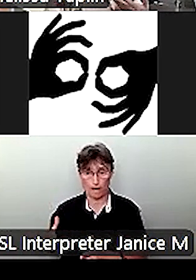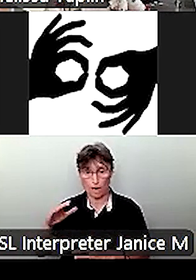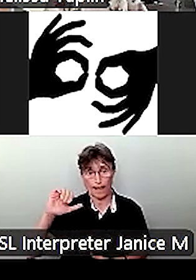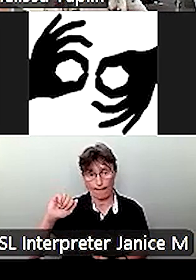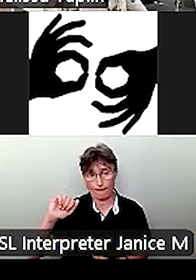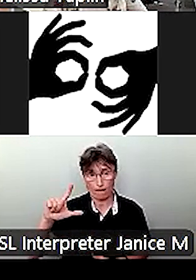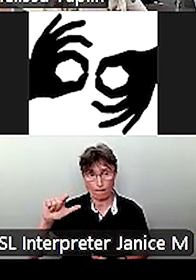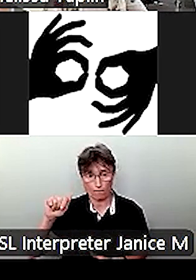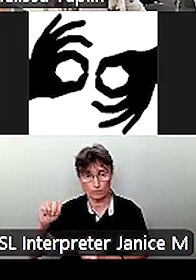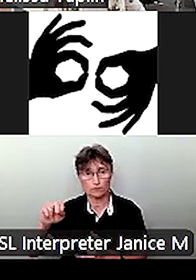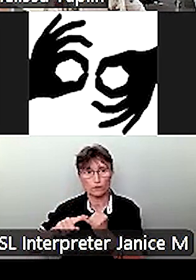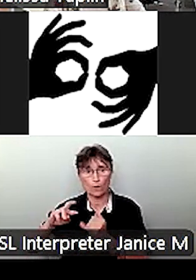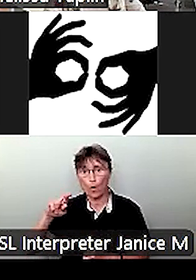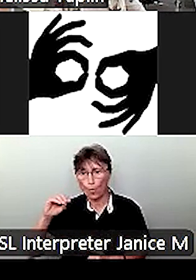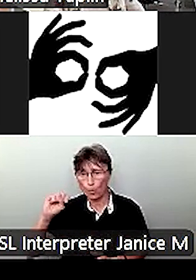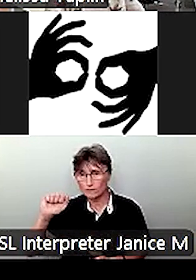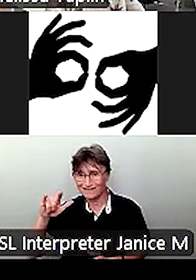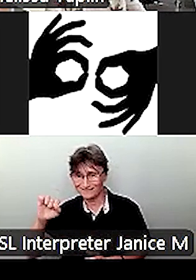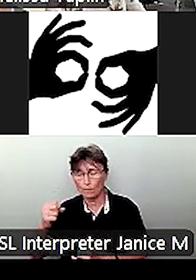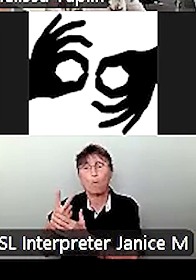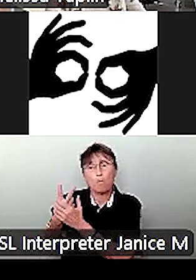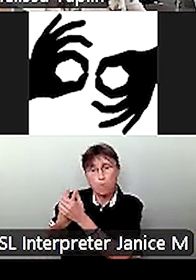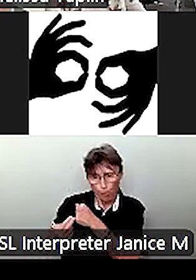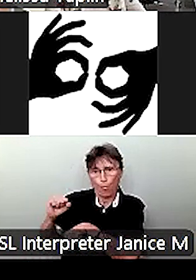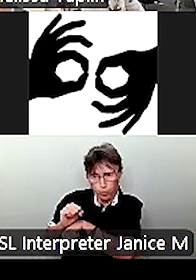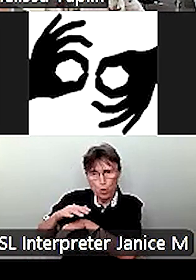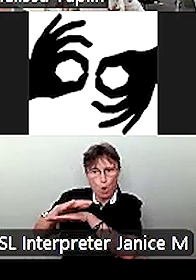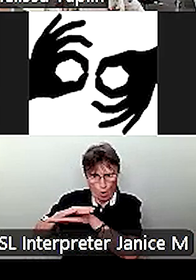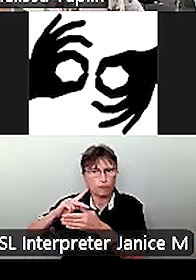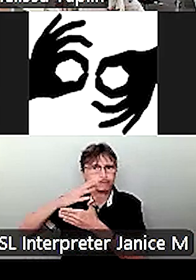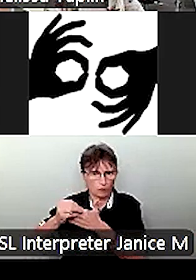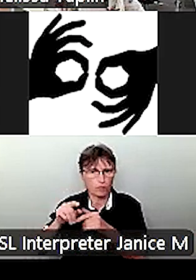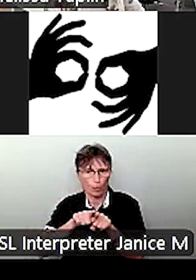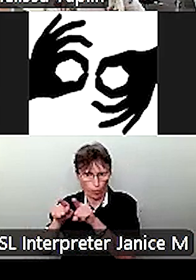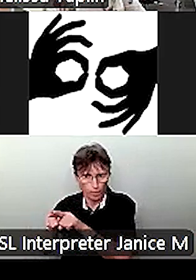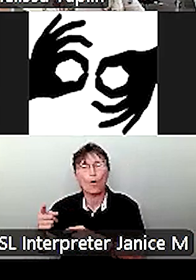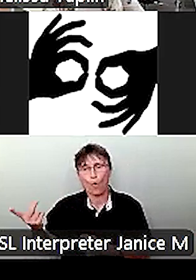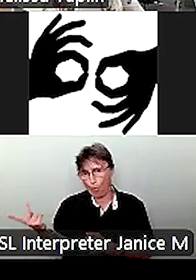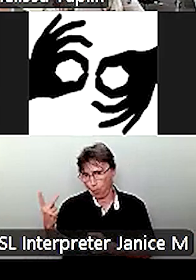are working closely on the program, and we will be in attendance at assessment and during funding